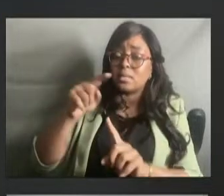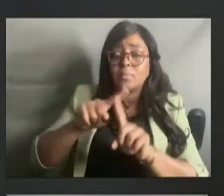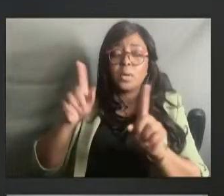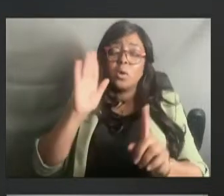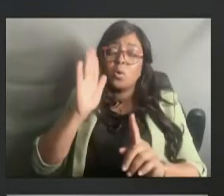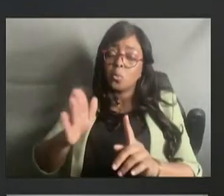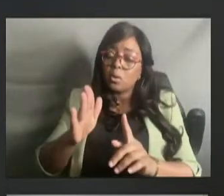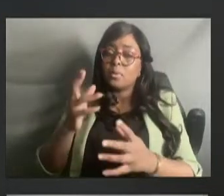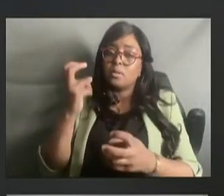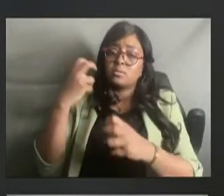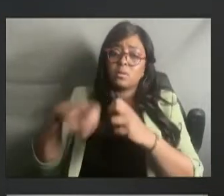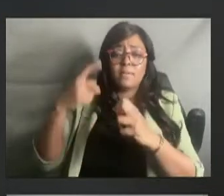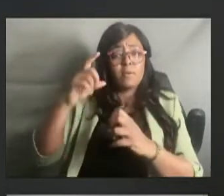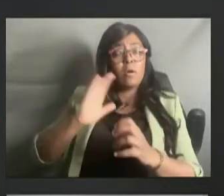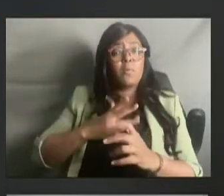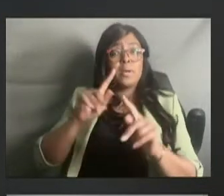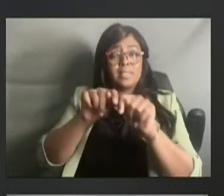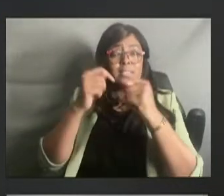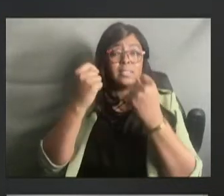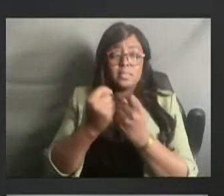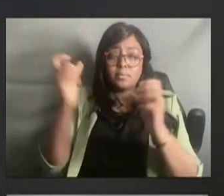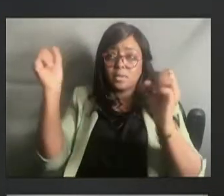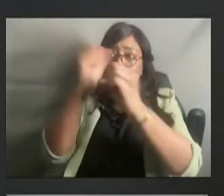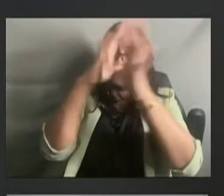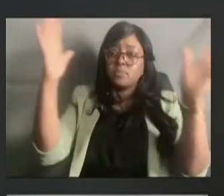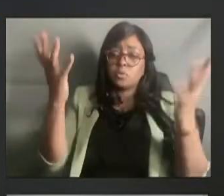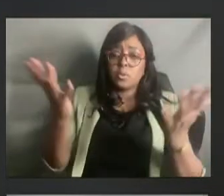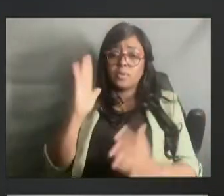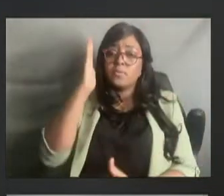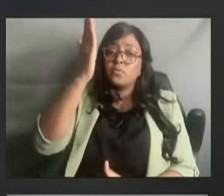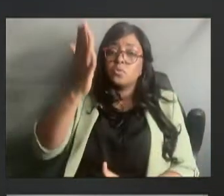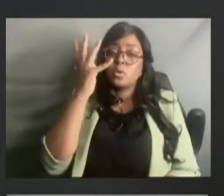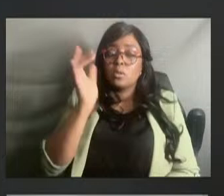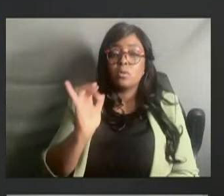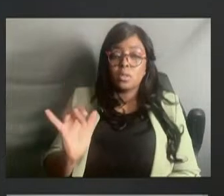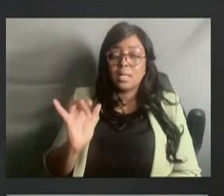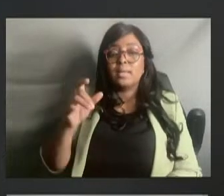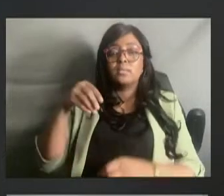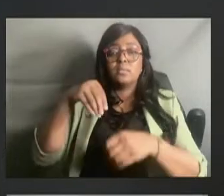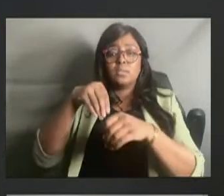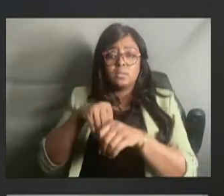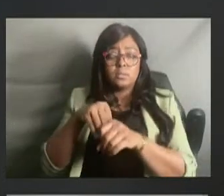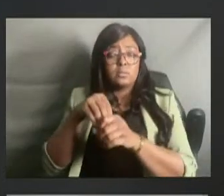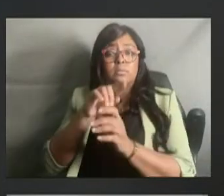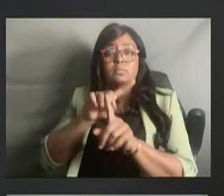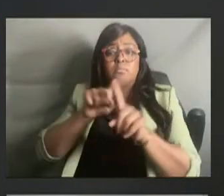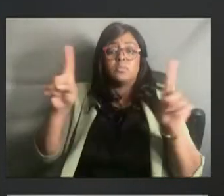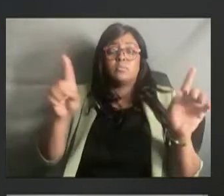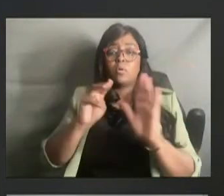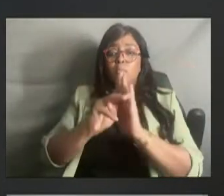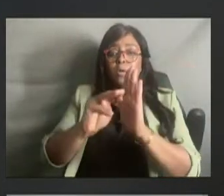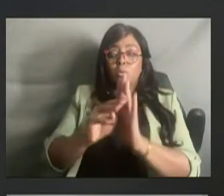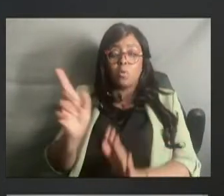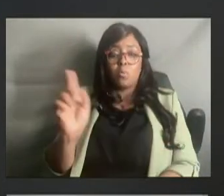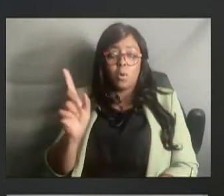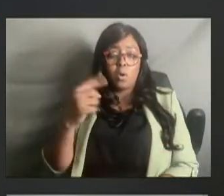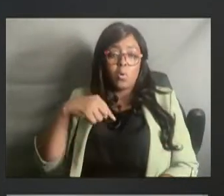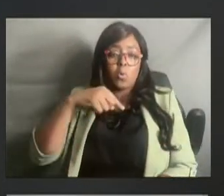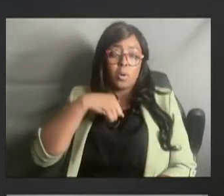envision if you haven't lived this, and it will be hard for our team to envision what our